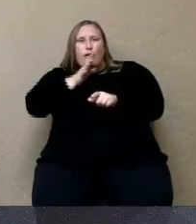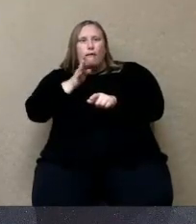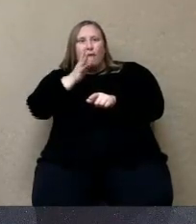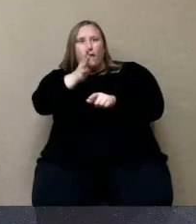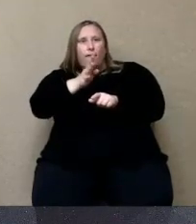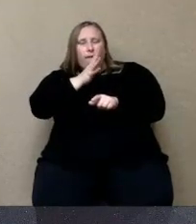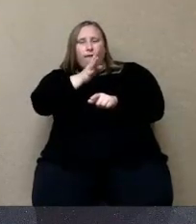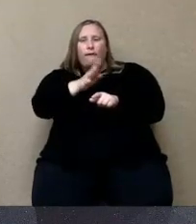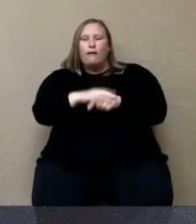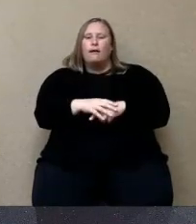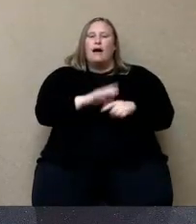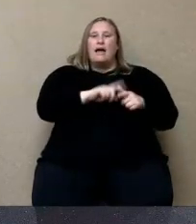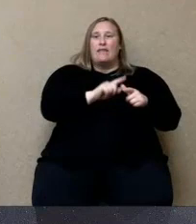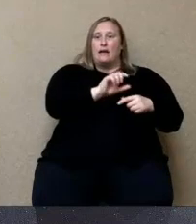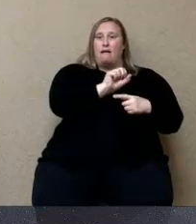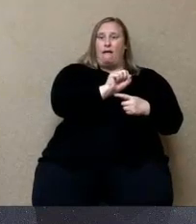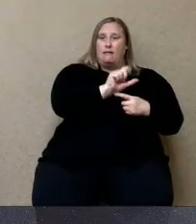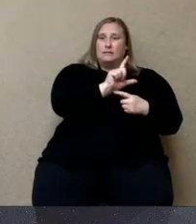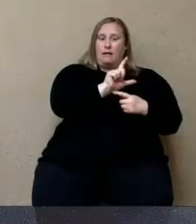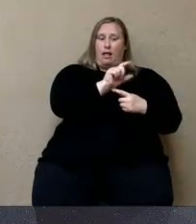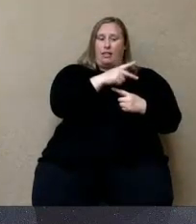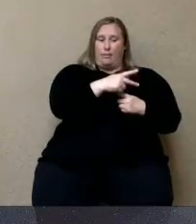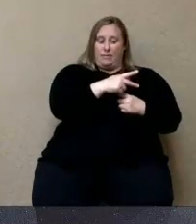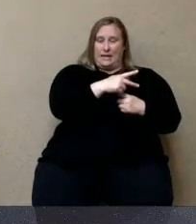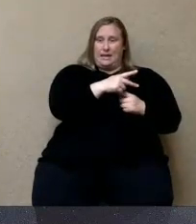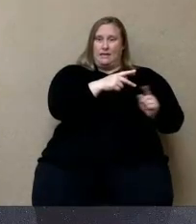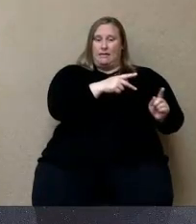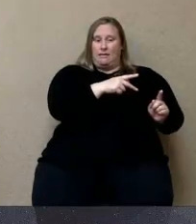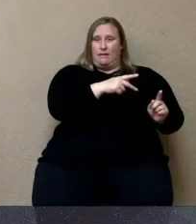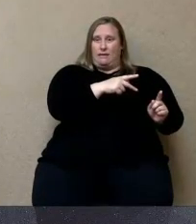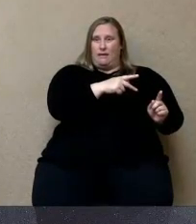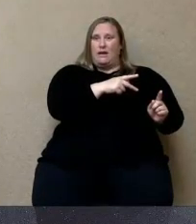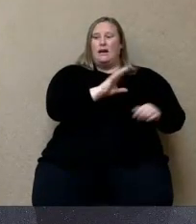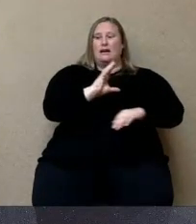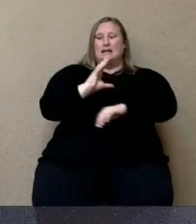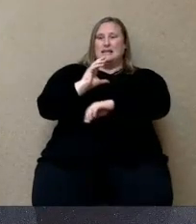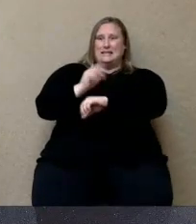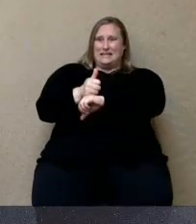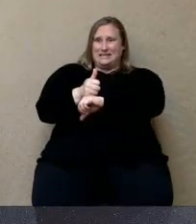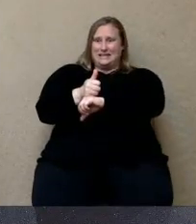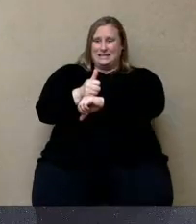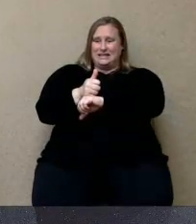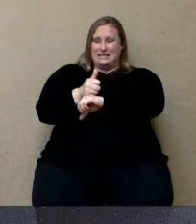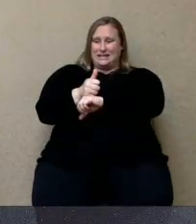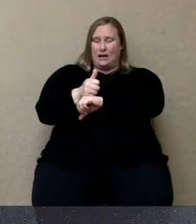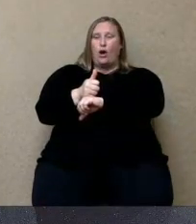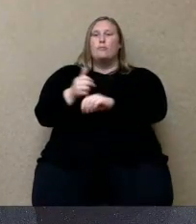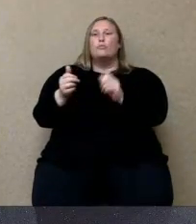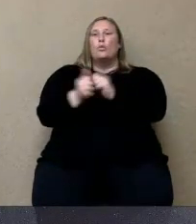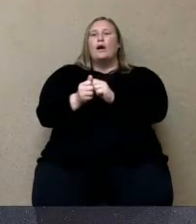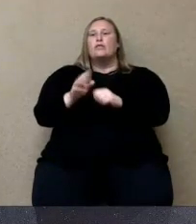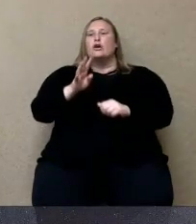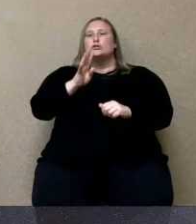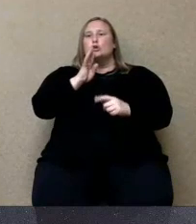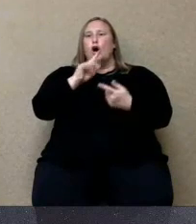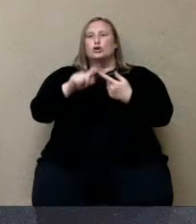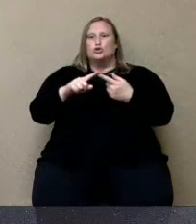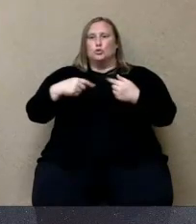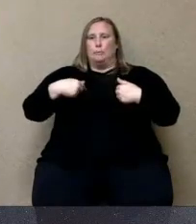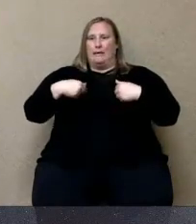Then her SLP set her up with somebody from Talk to Me Technologies and I went to the meeting with them.